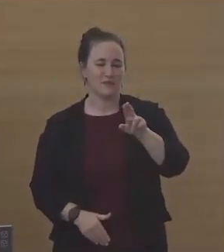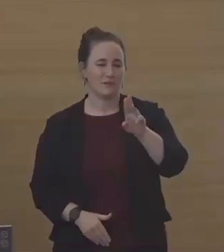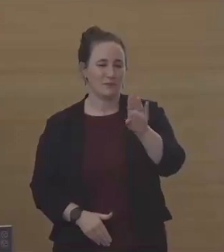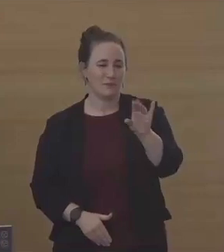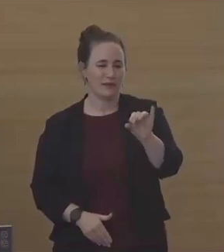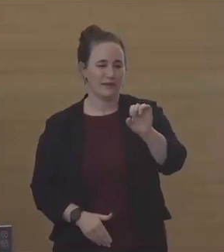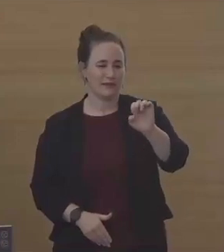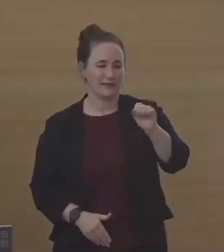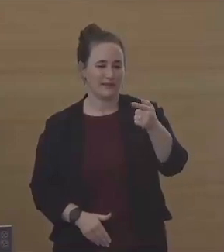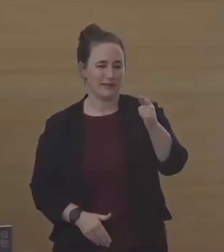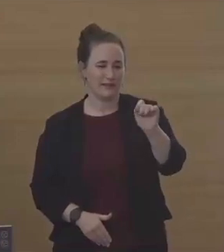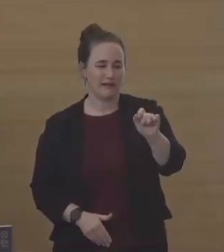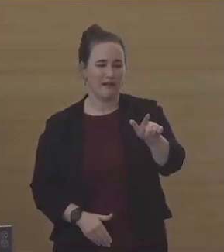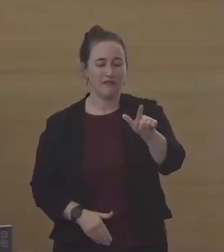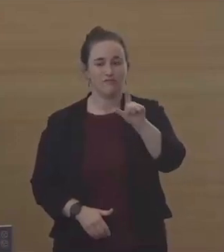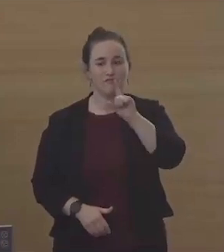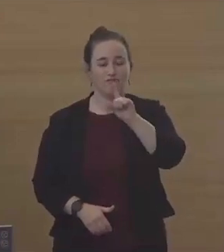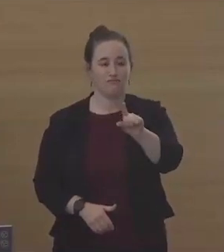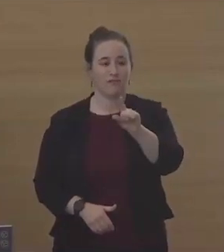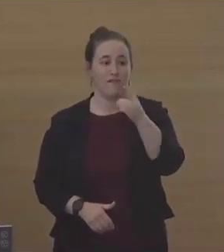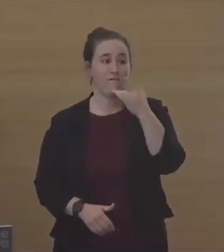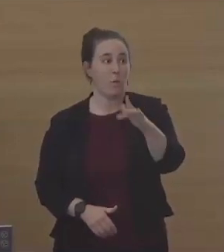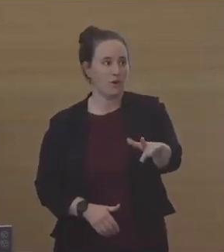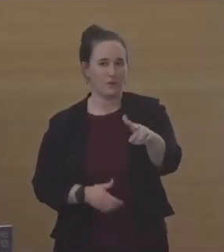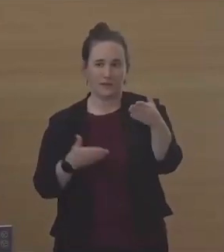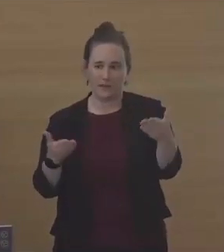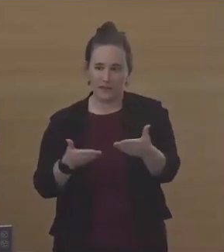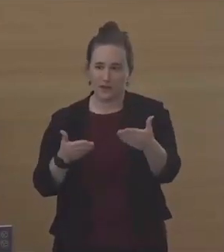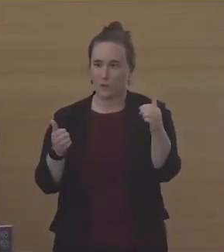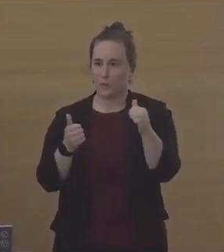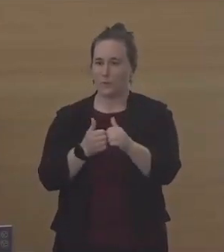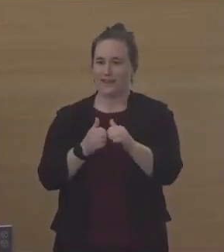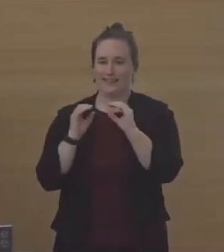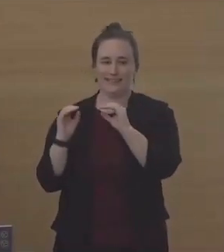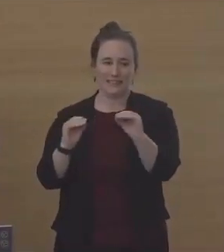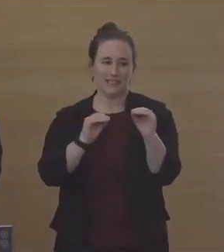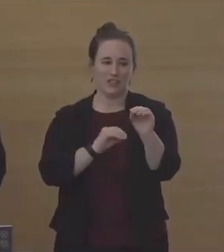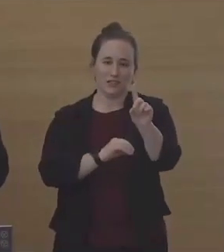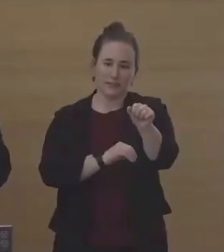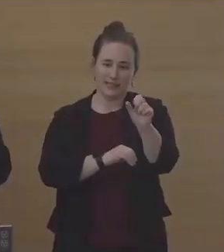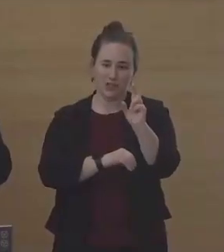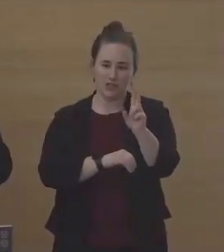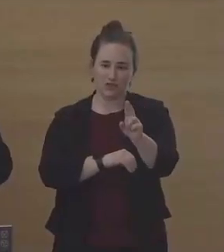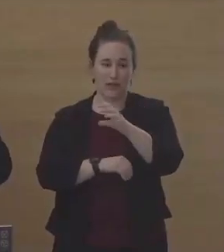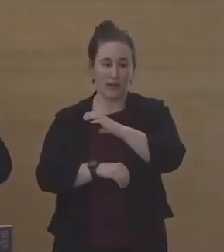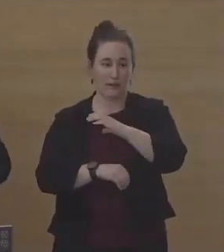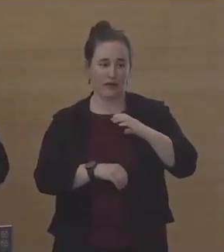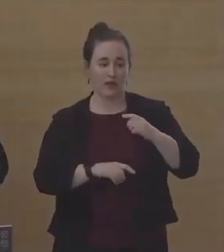I'm so fortunate to be here with the Teach Disability History Committee from Easter Seals, Massachusetts.